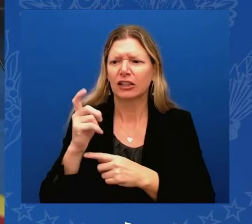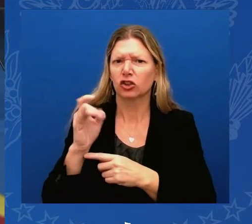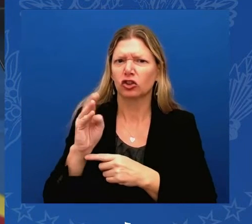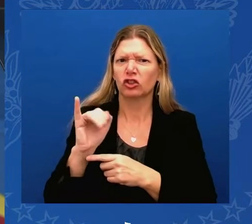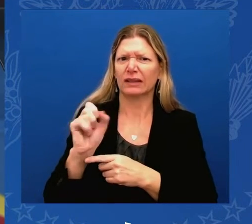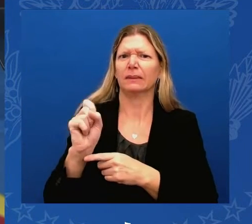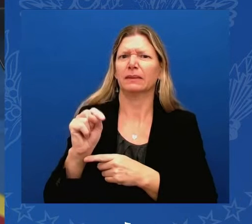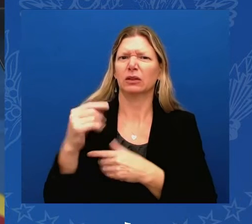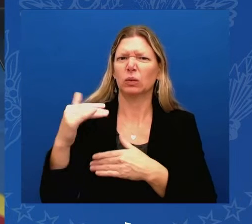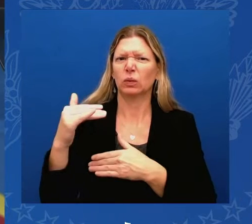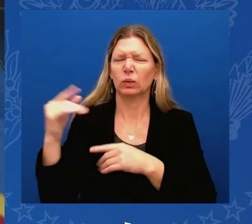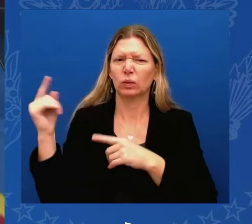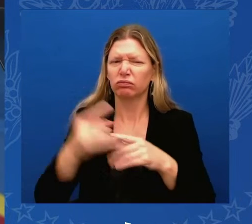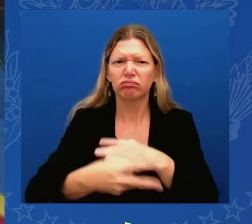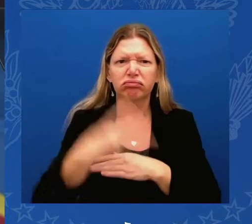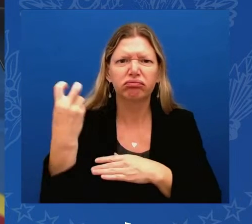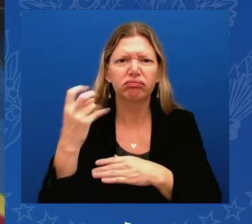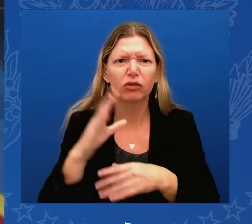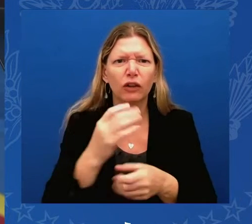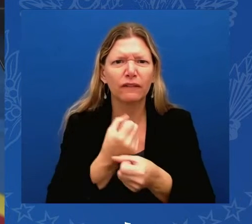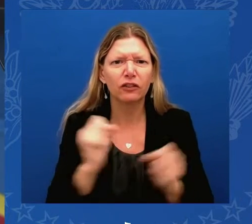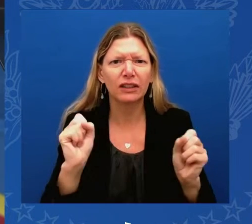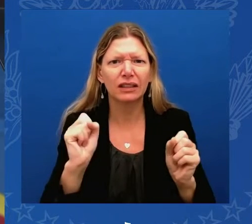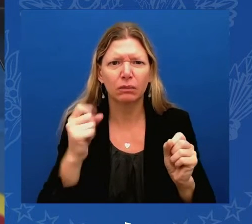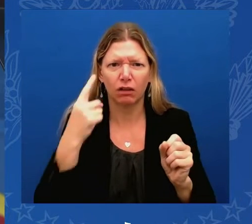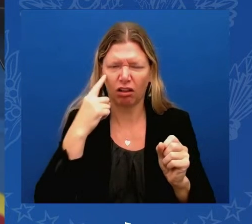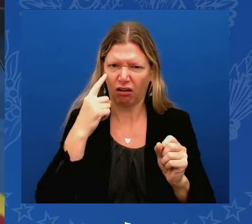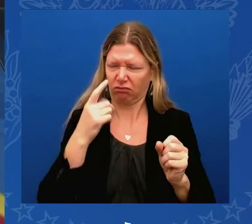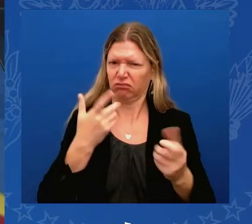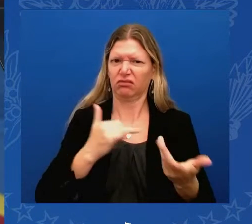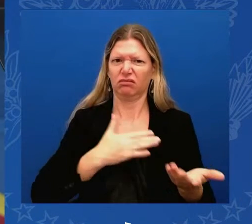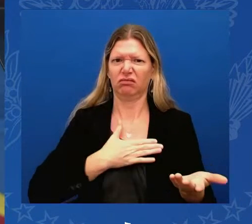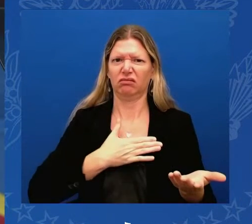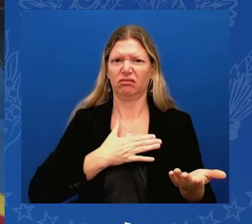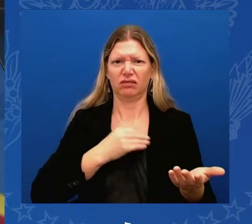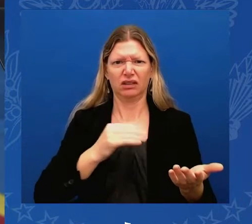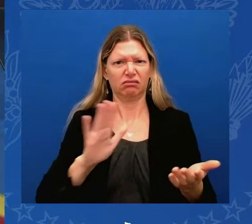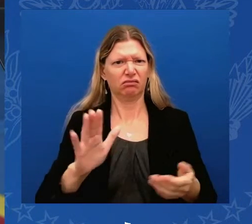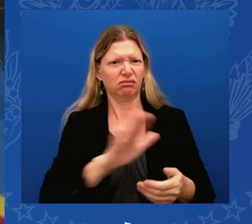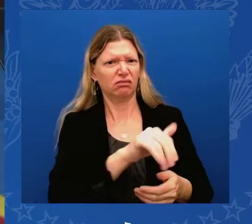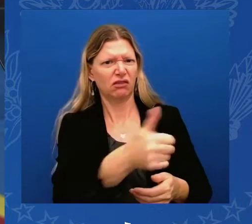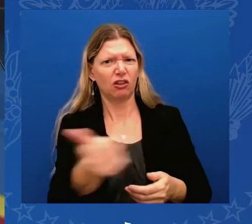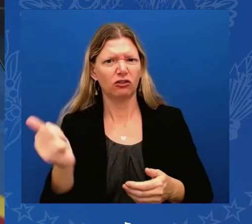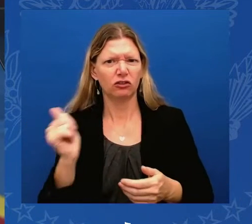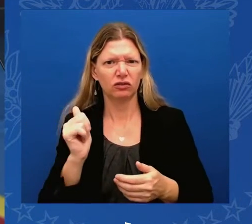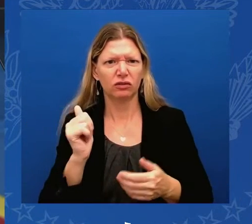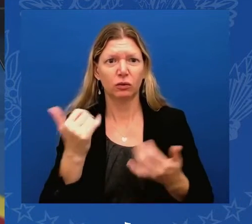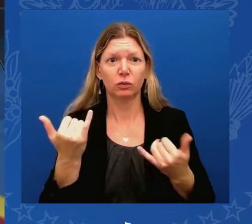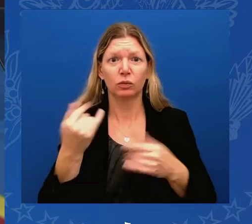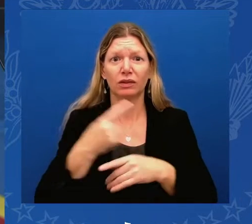they won't allow water to be available to you while you wait in line to vote in an election.